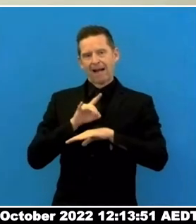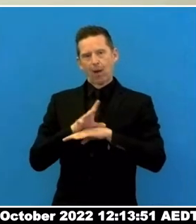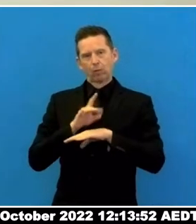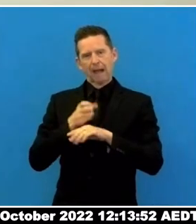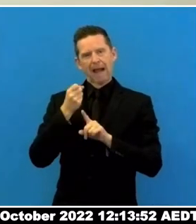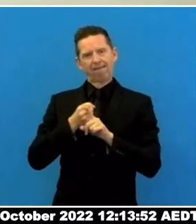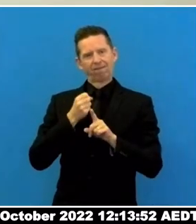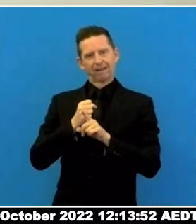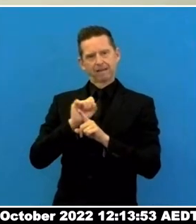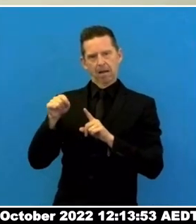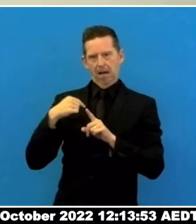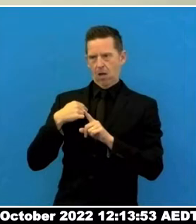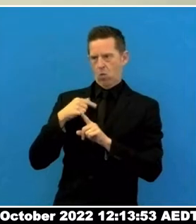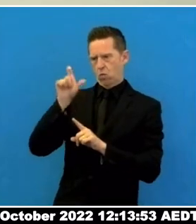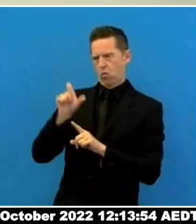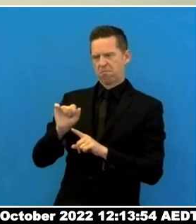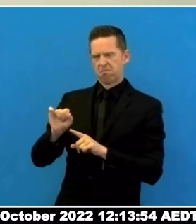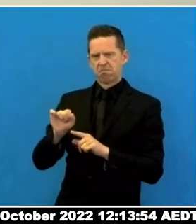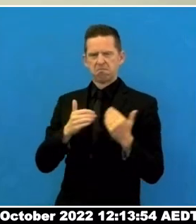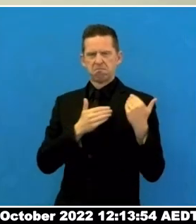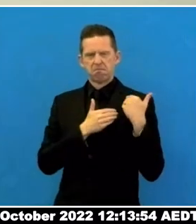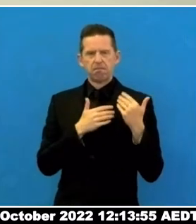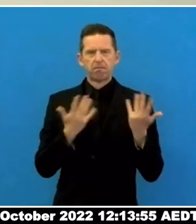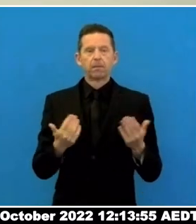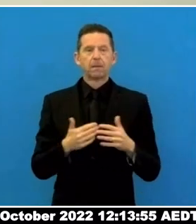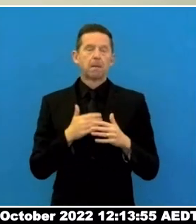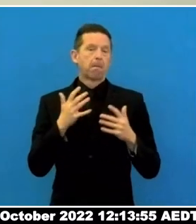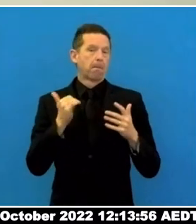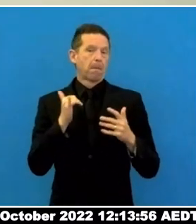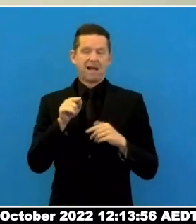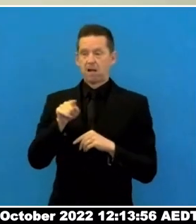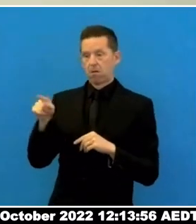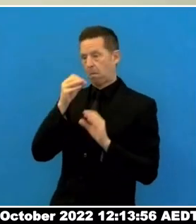So, they might be people of many different backgrounds social work,